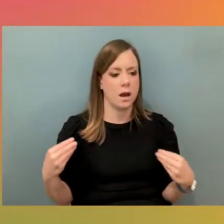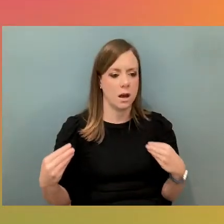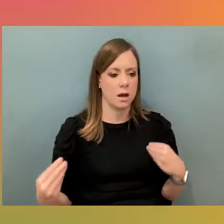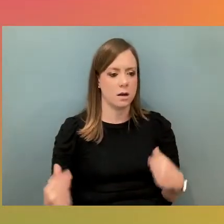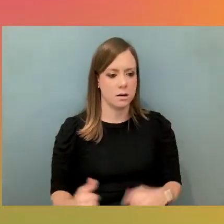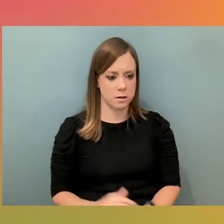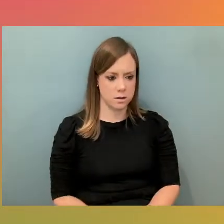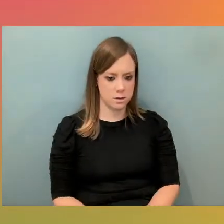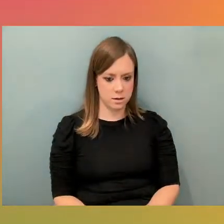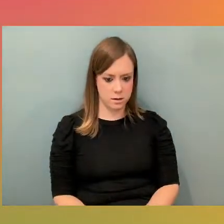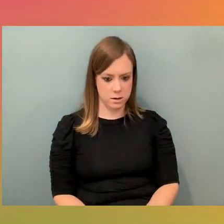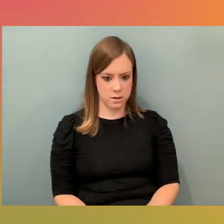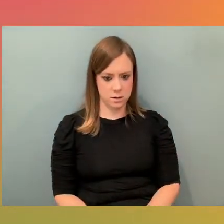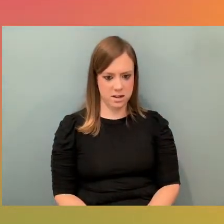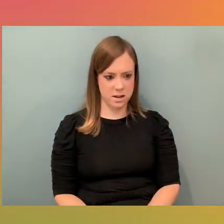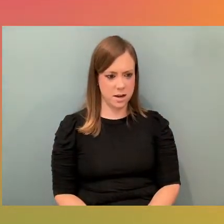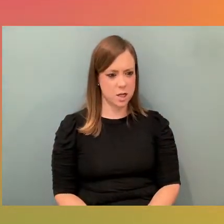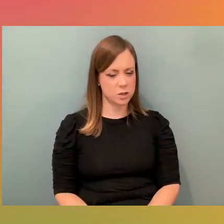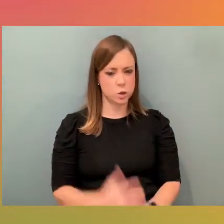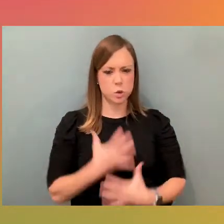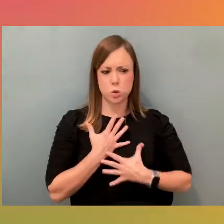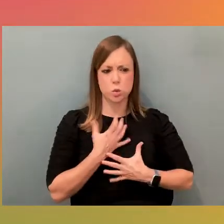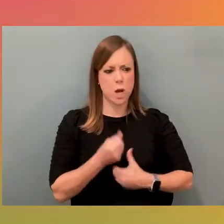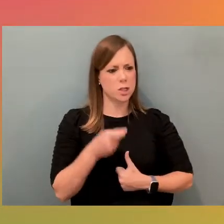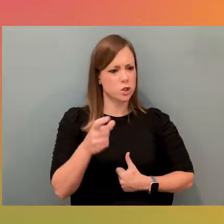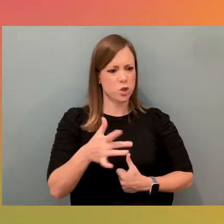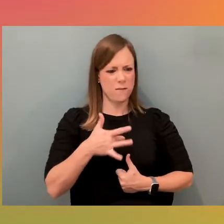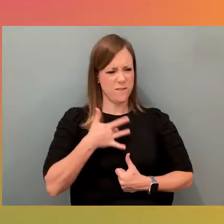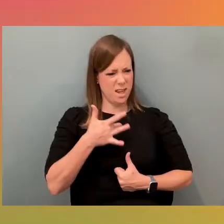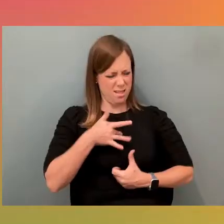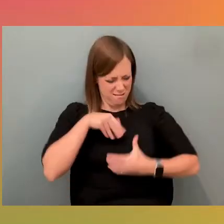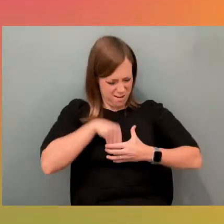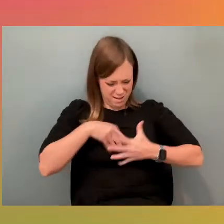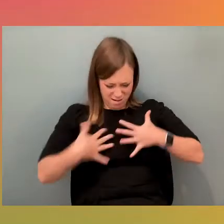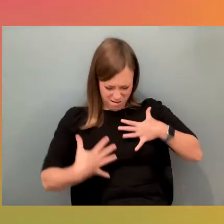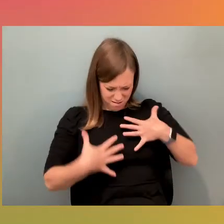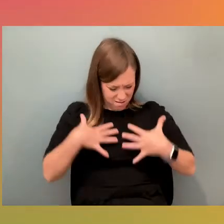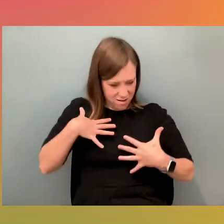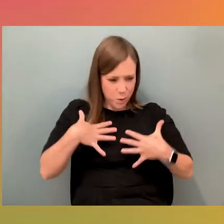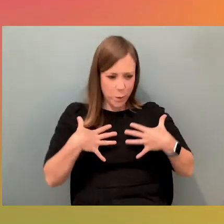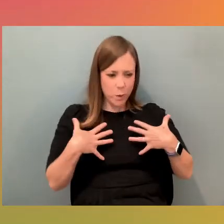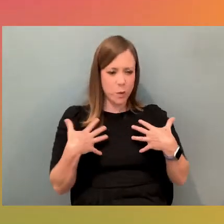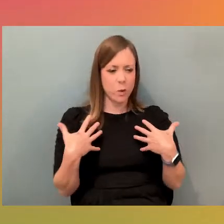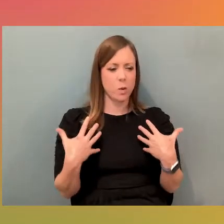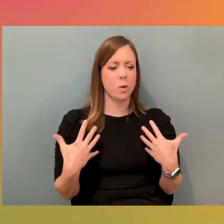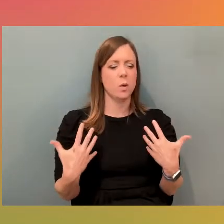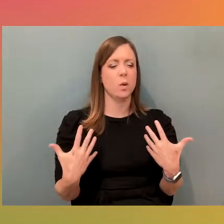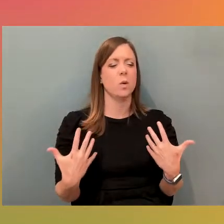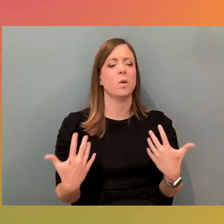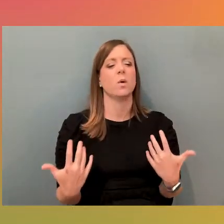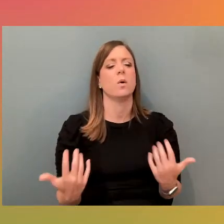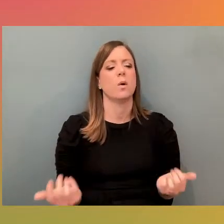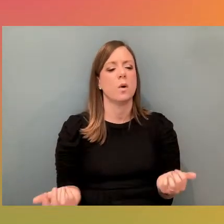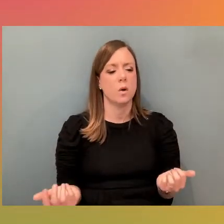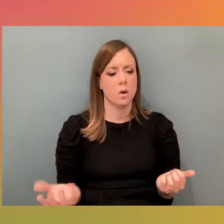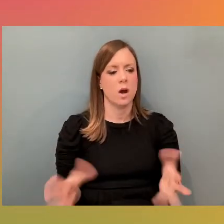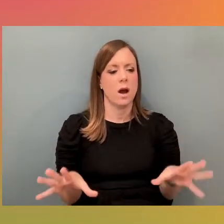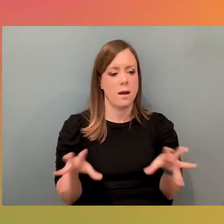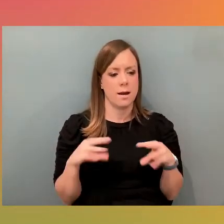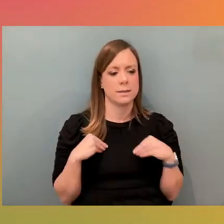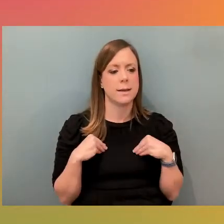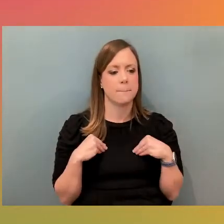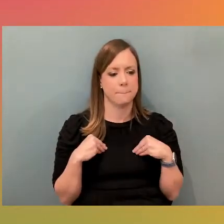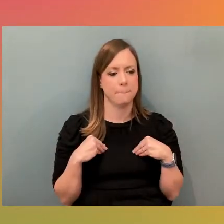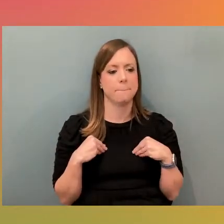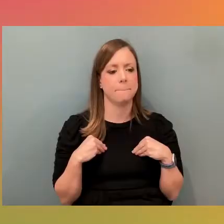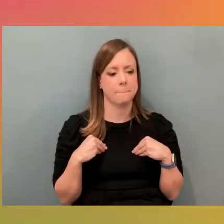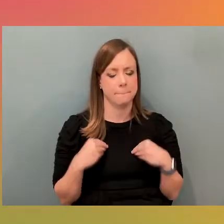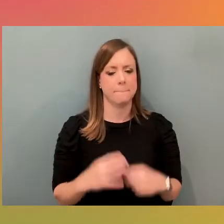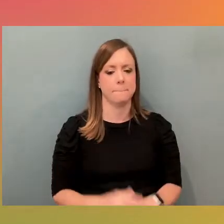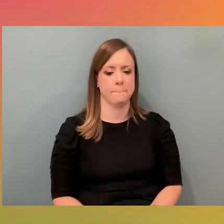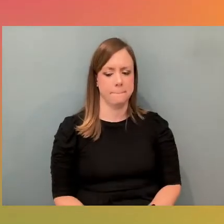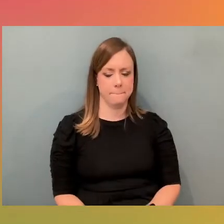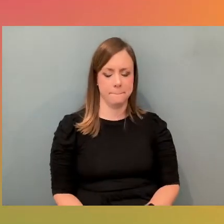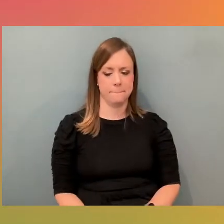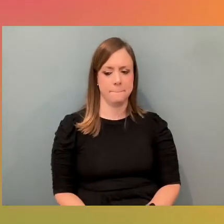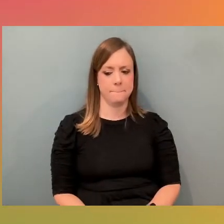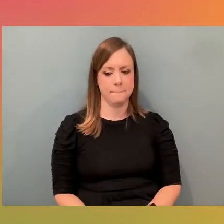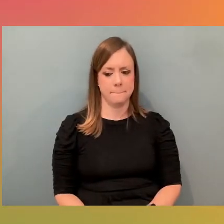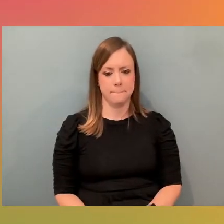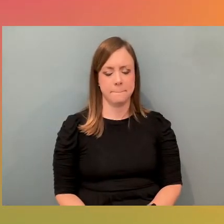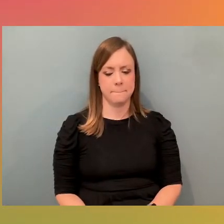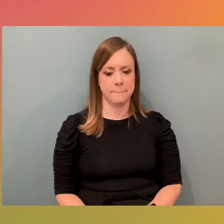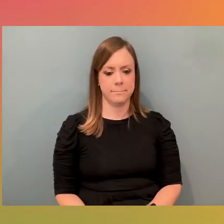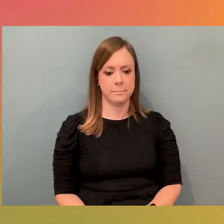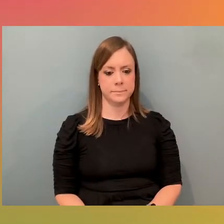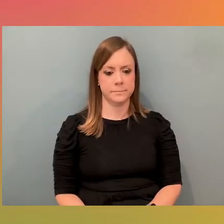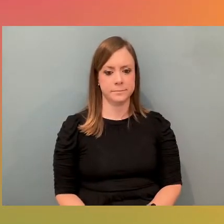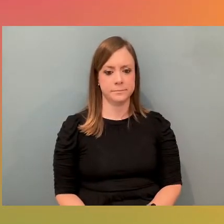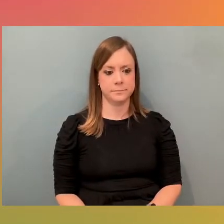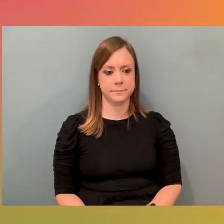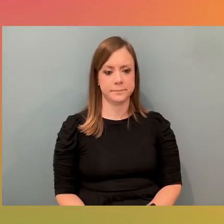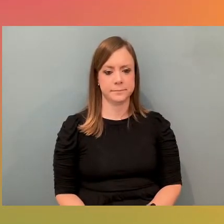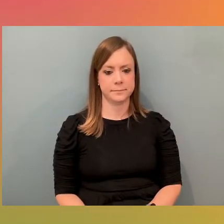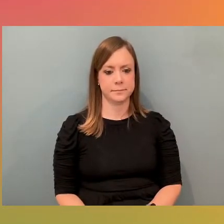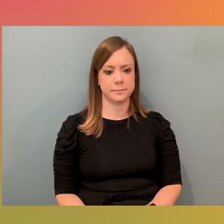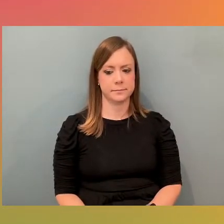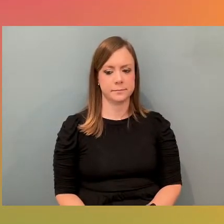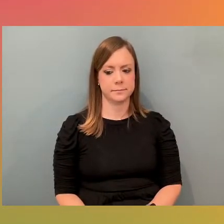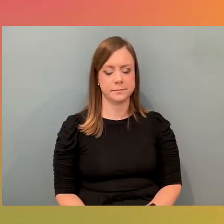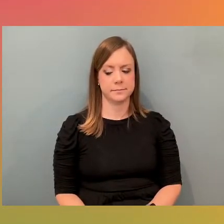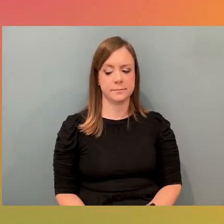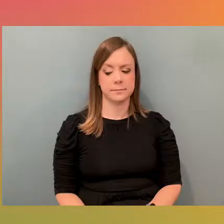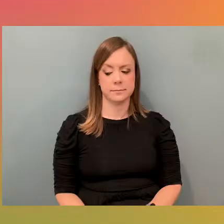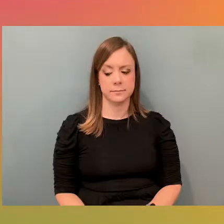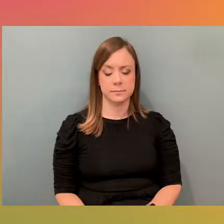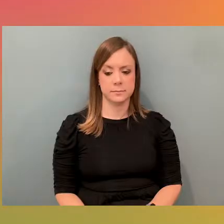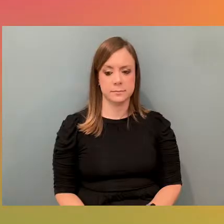SEE IF YOU CAN SOFTEN HERE.